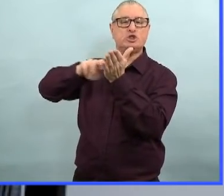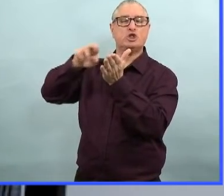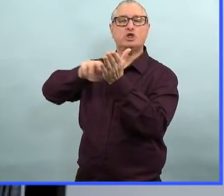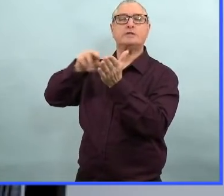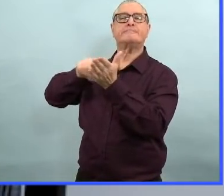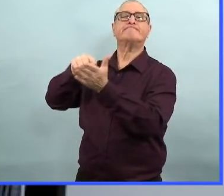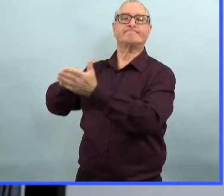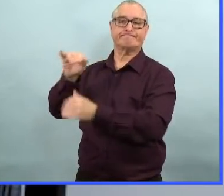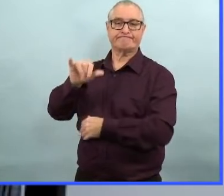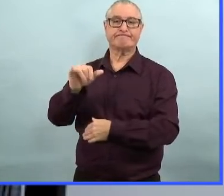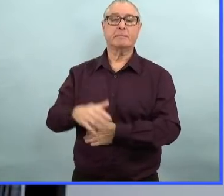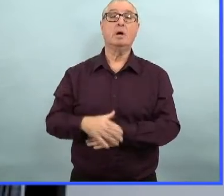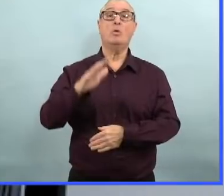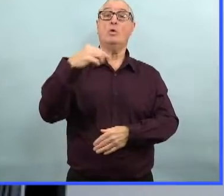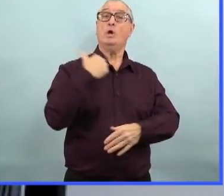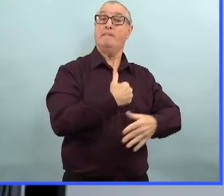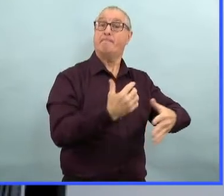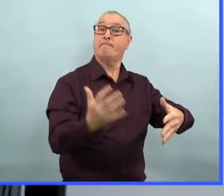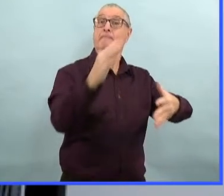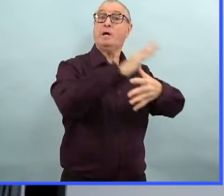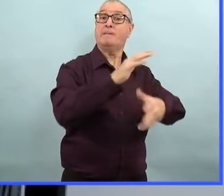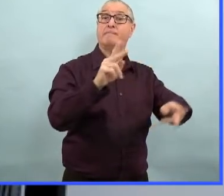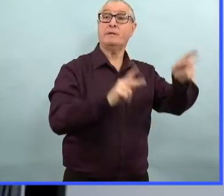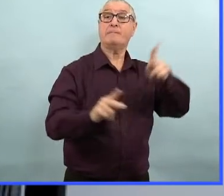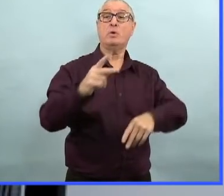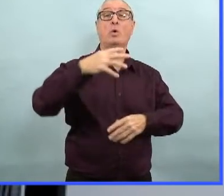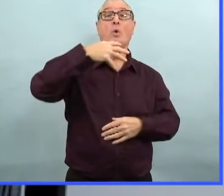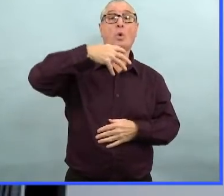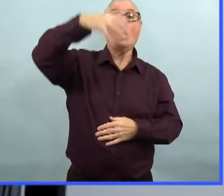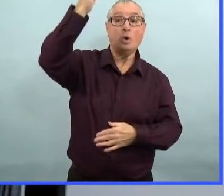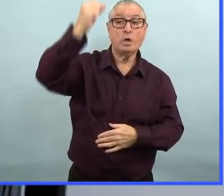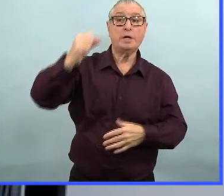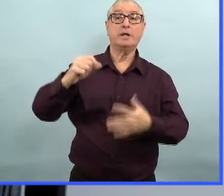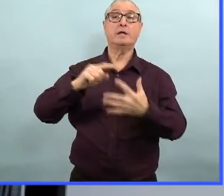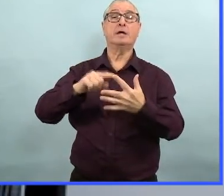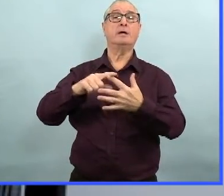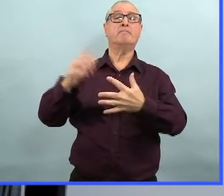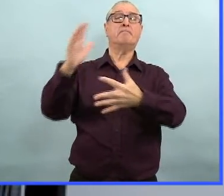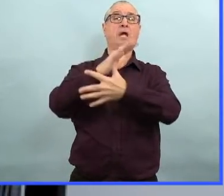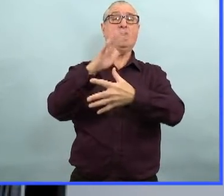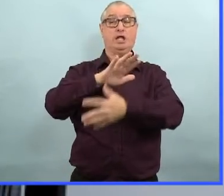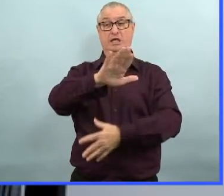who are chronically ill or elderly it is advised to vaccinate these groups